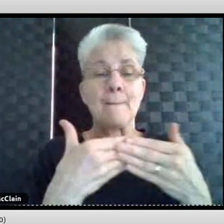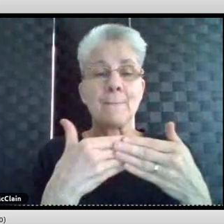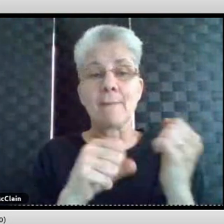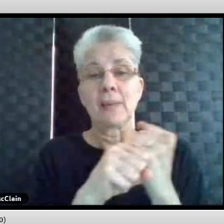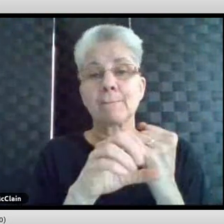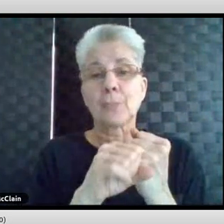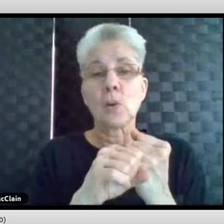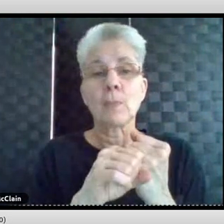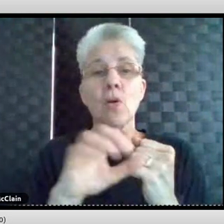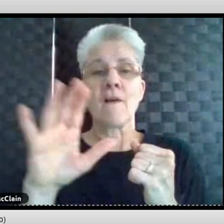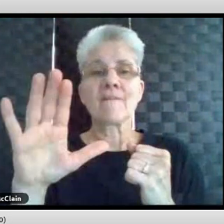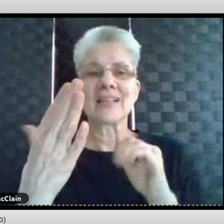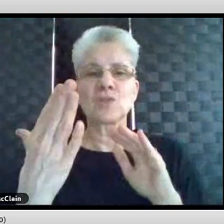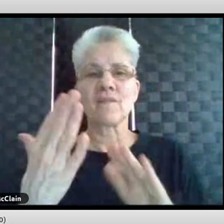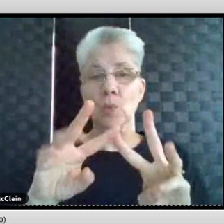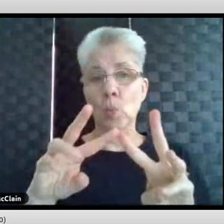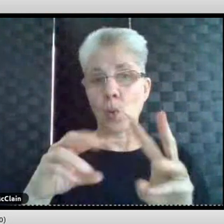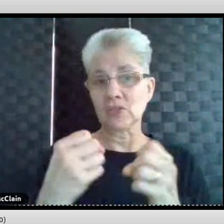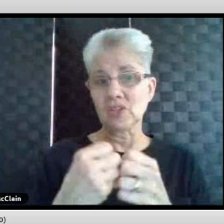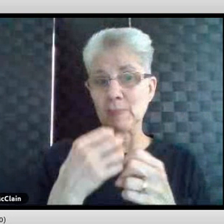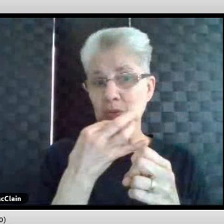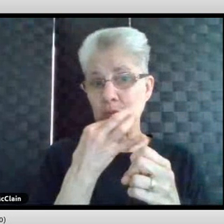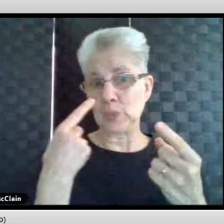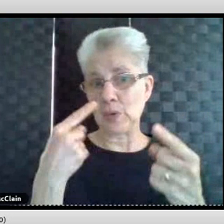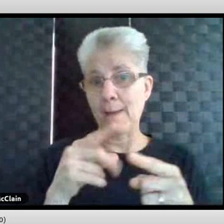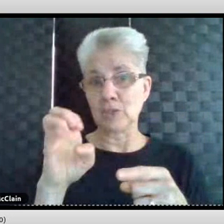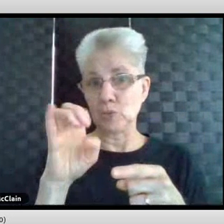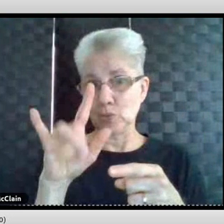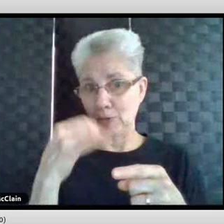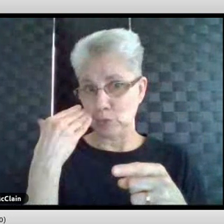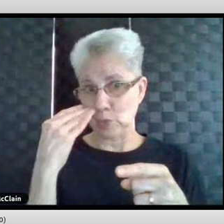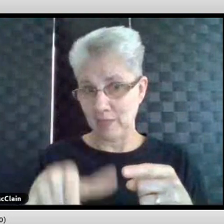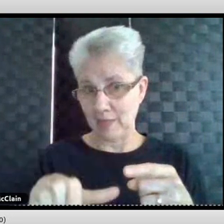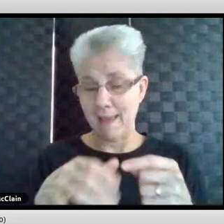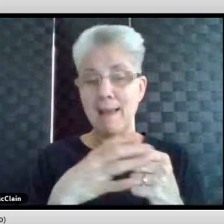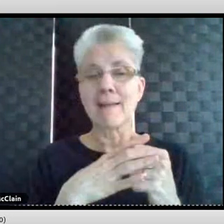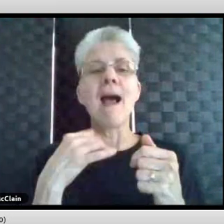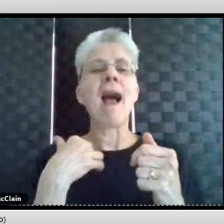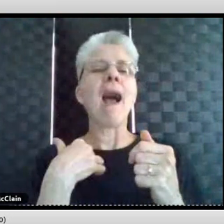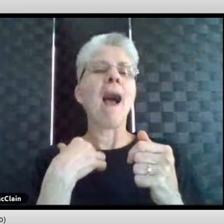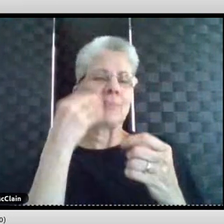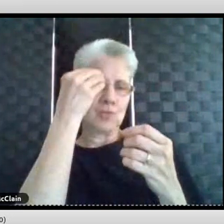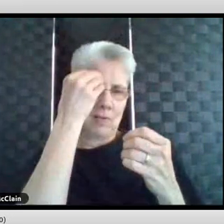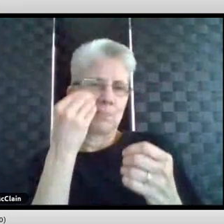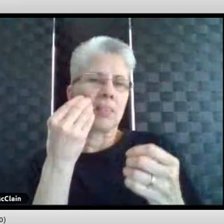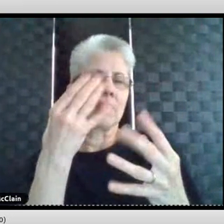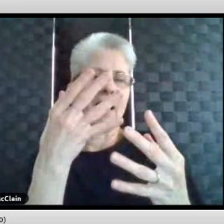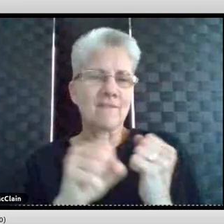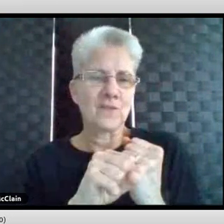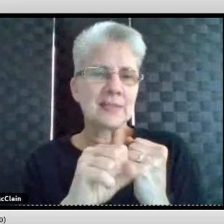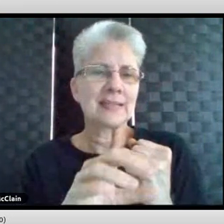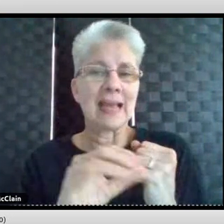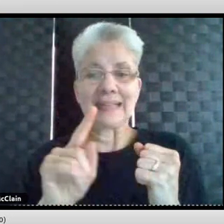face-to-face workshop coming up in July? I'm gonna just plug this for a second. Taylor, I hope you'll forgive me.